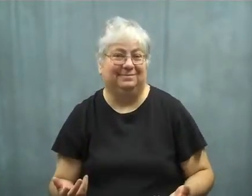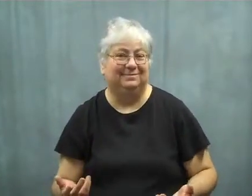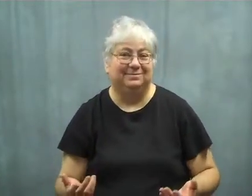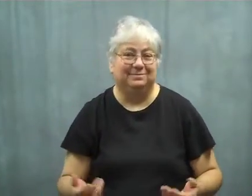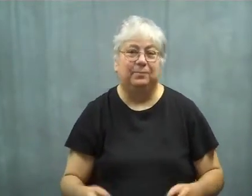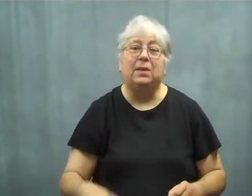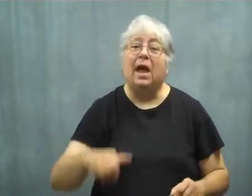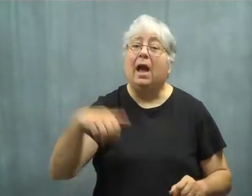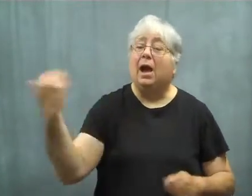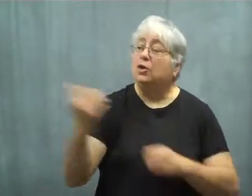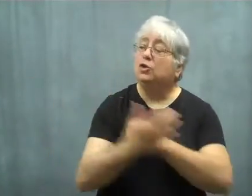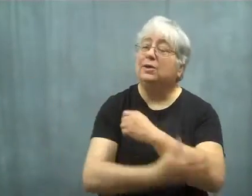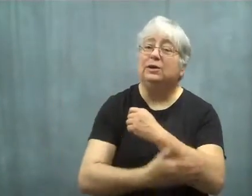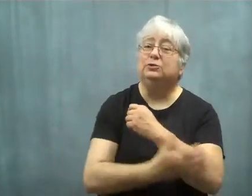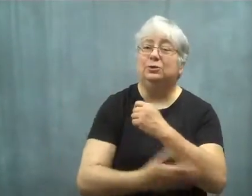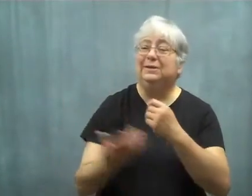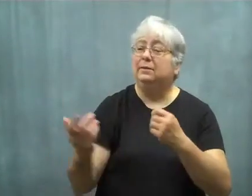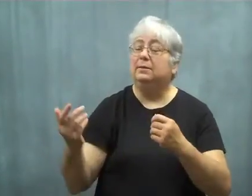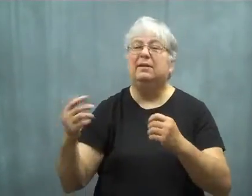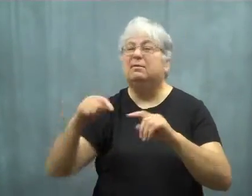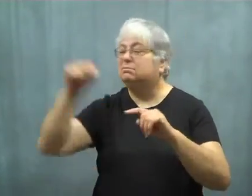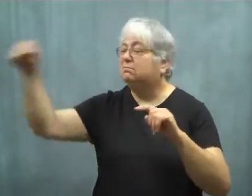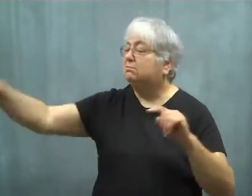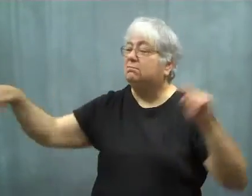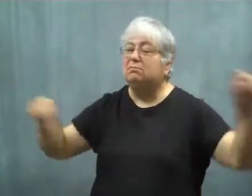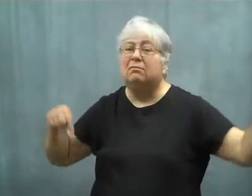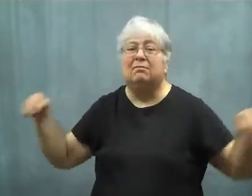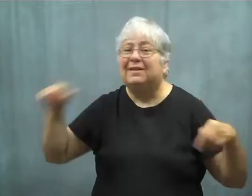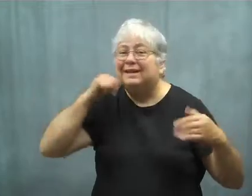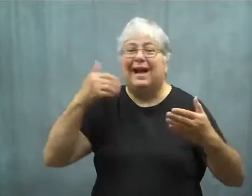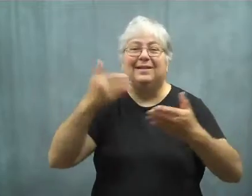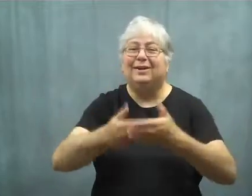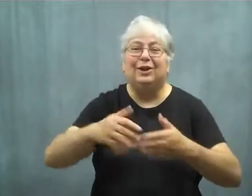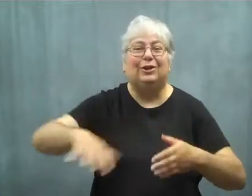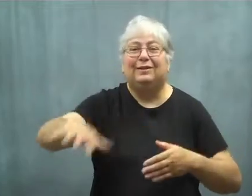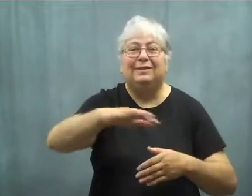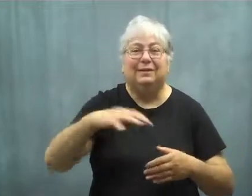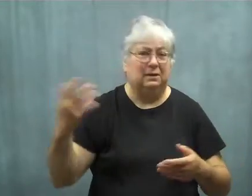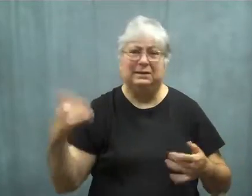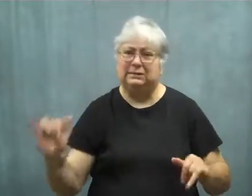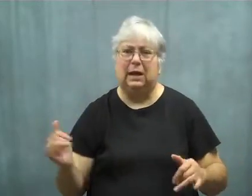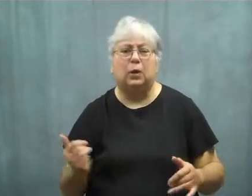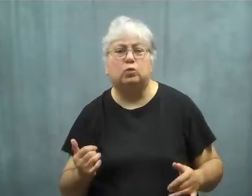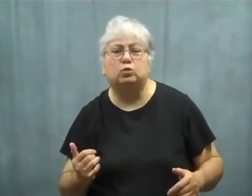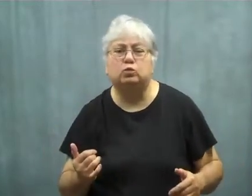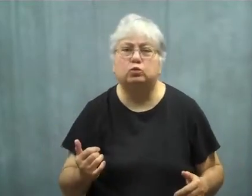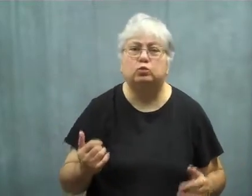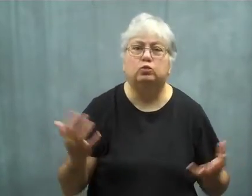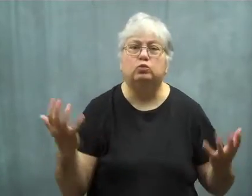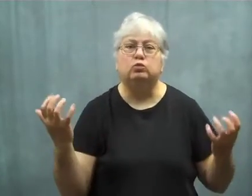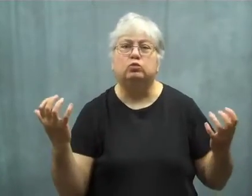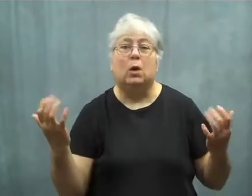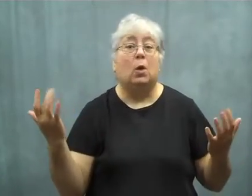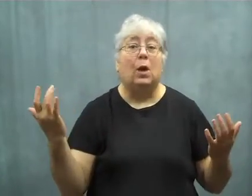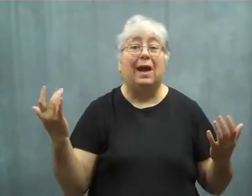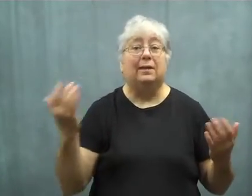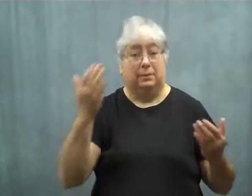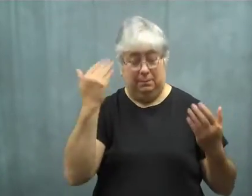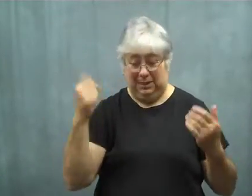Other countries not bordering the Arctic are interested in the area.